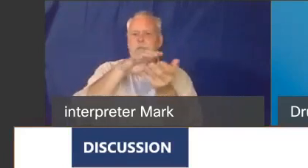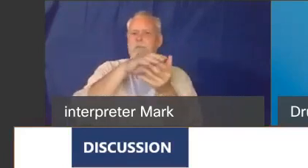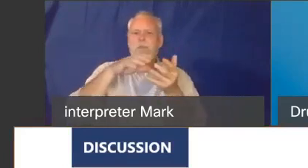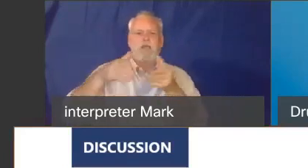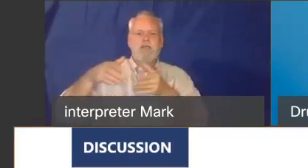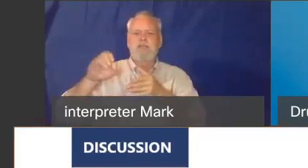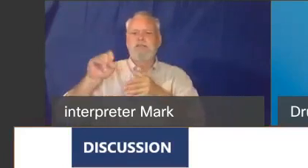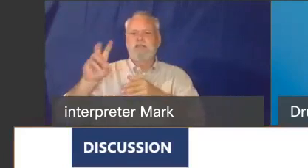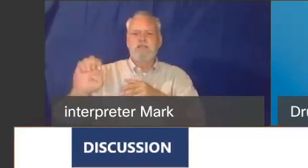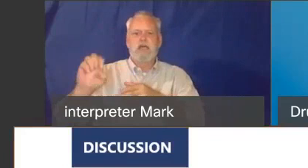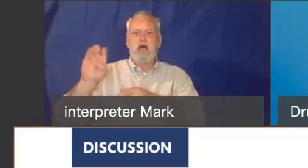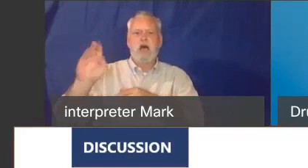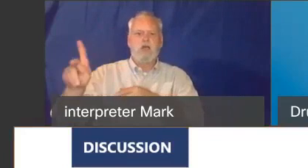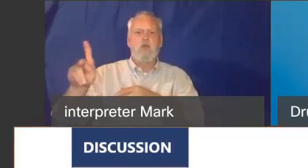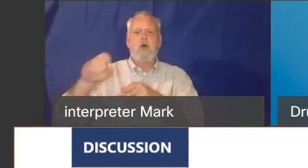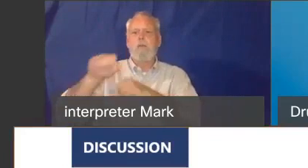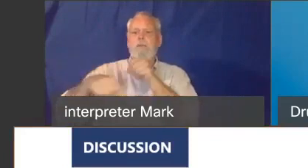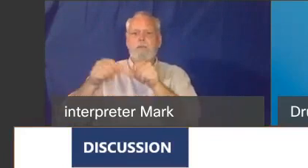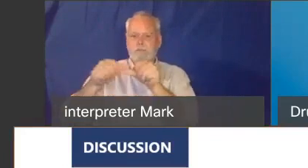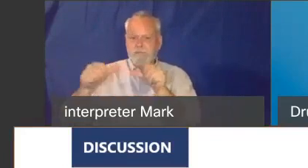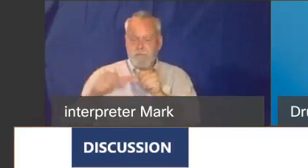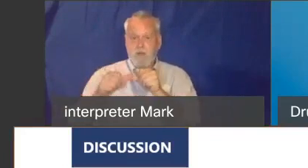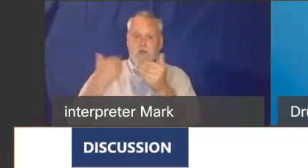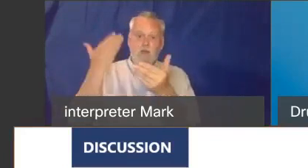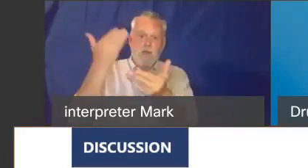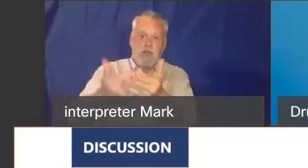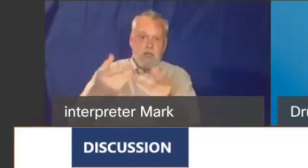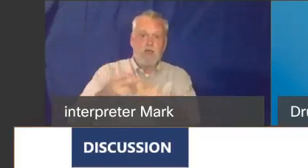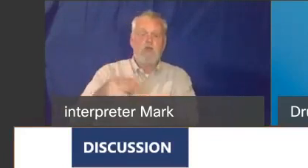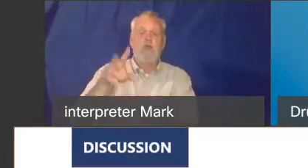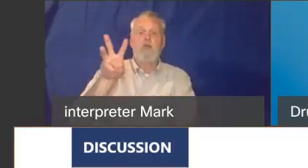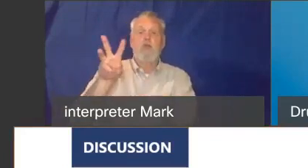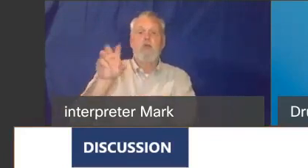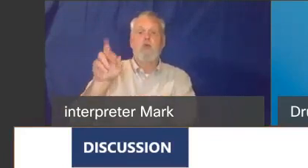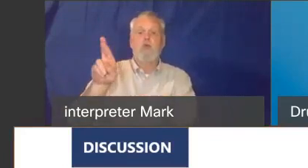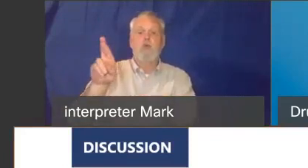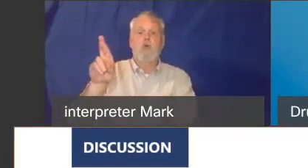Um, that to get all the way to the work. Um, so, yeah, I was wondering about about that, but.